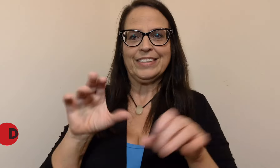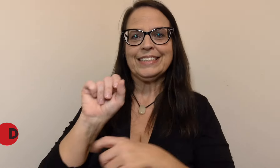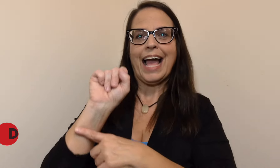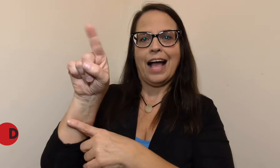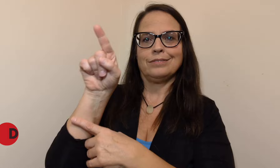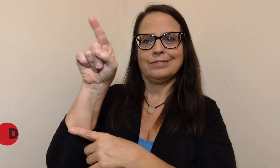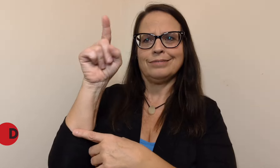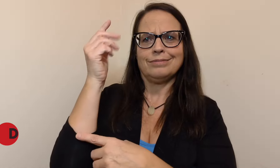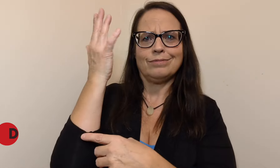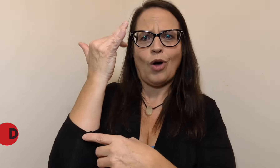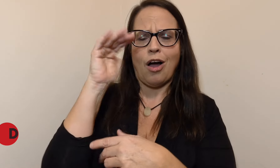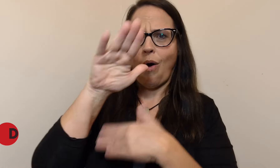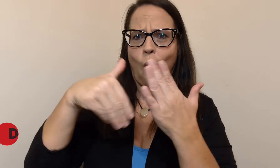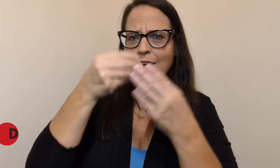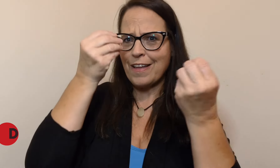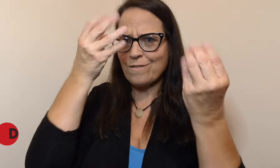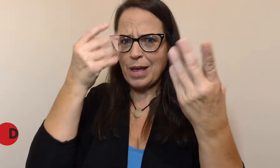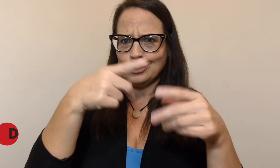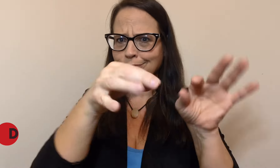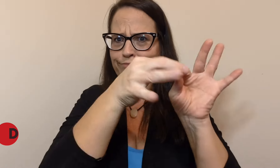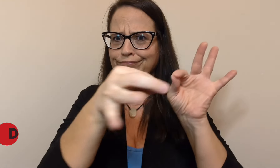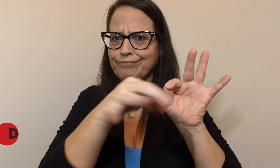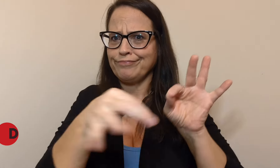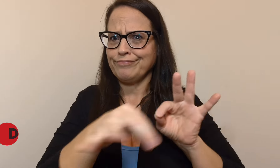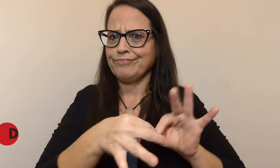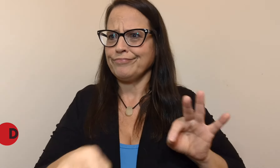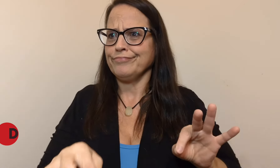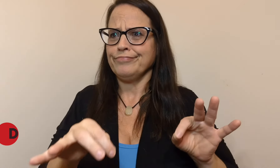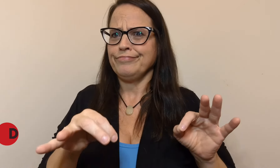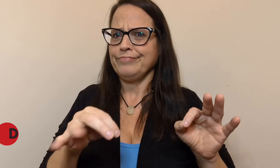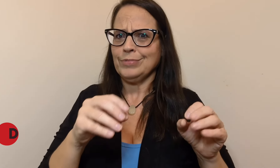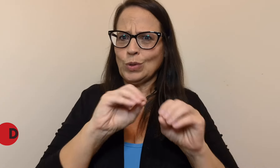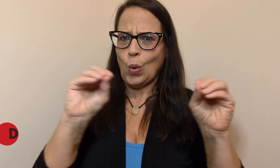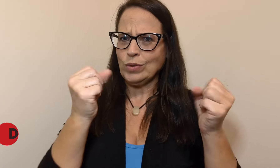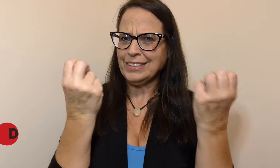[ROBYN]: When we asked her why all information in text and